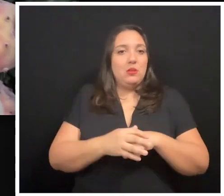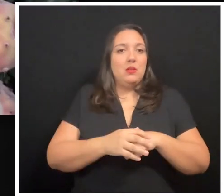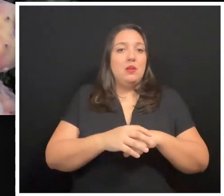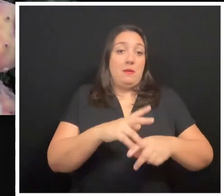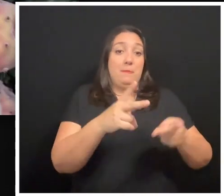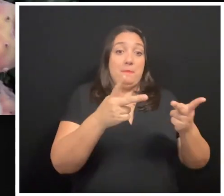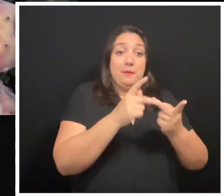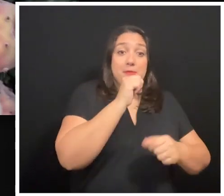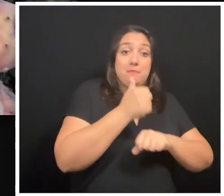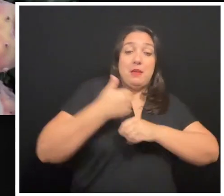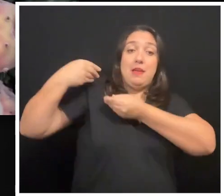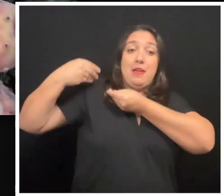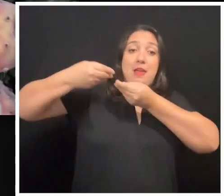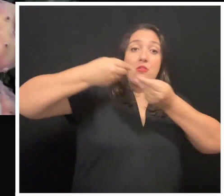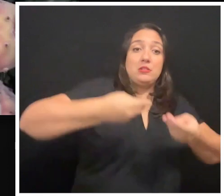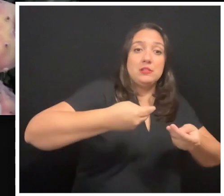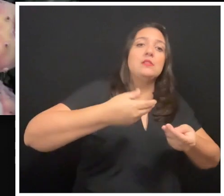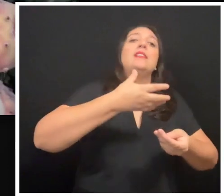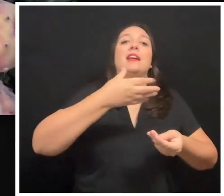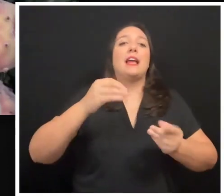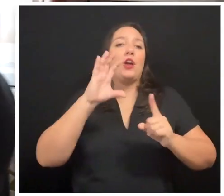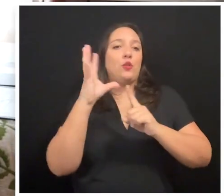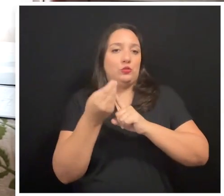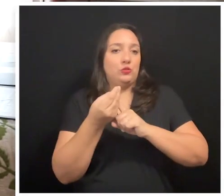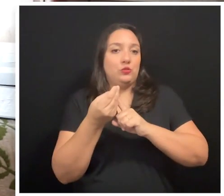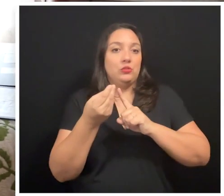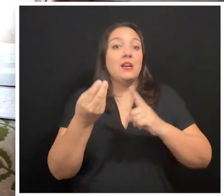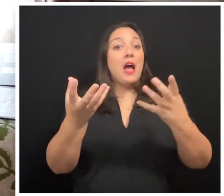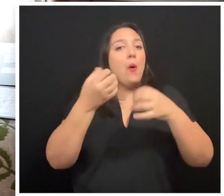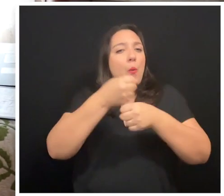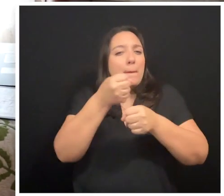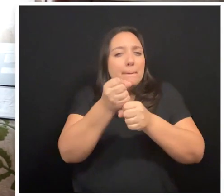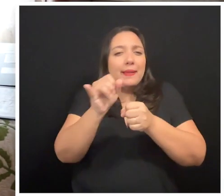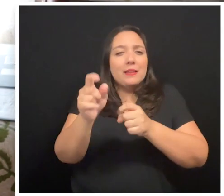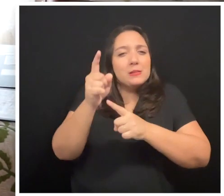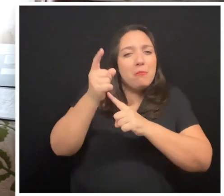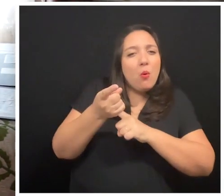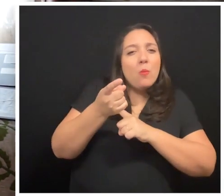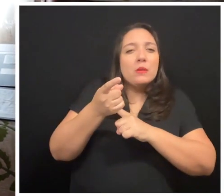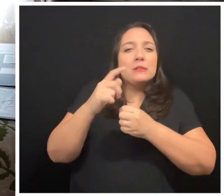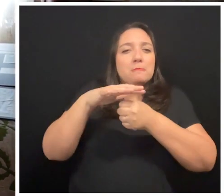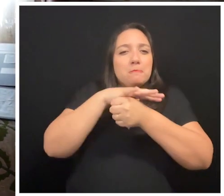place-based heritage and place-based culture. I want to create this moment